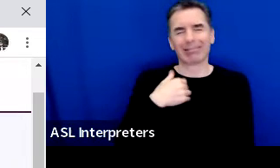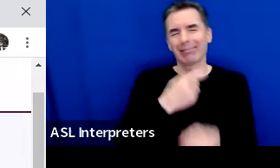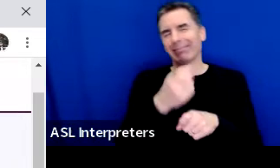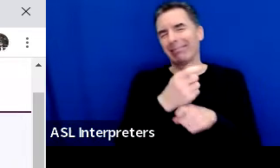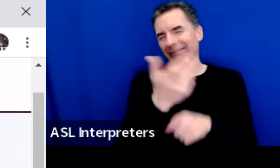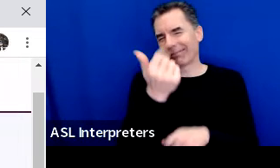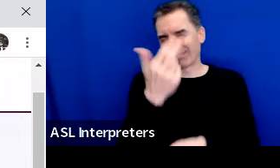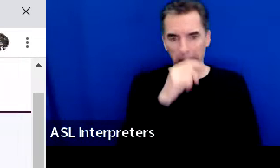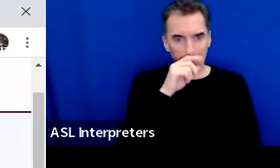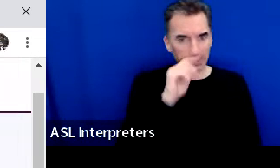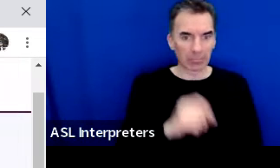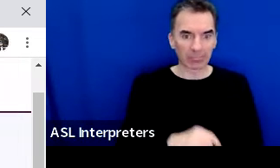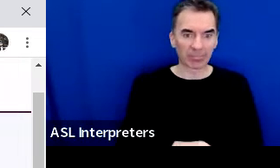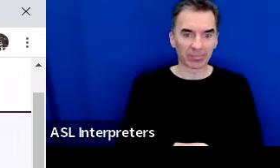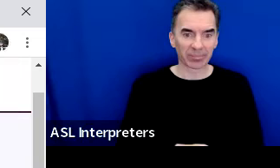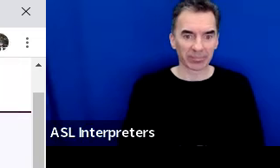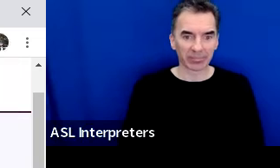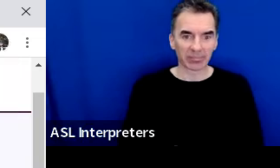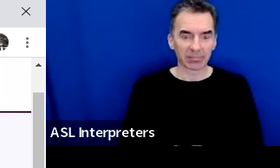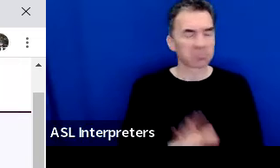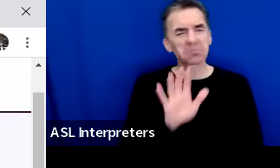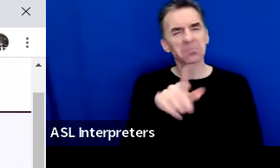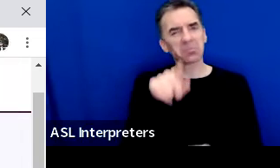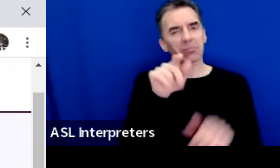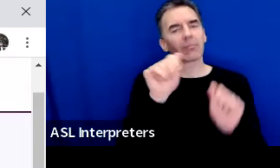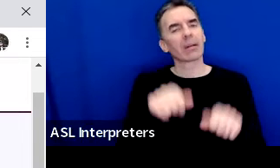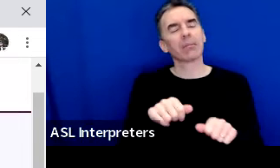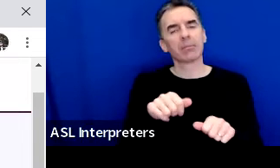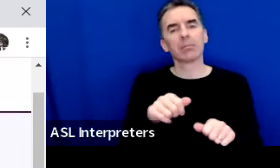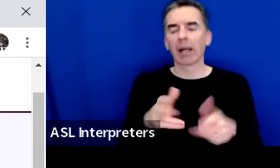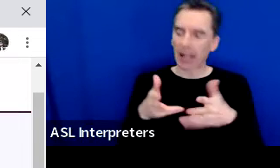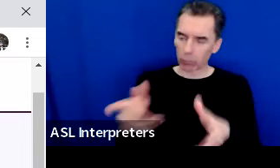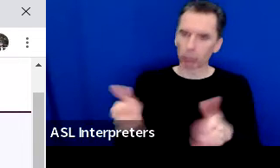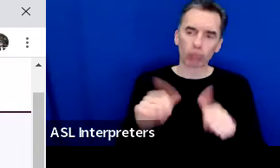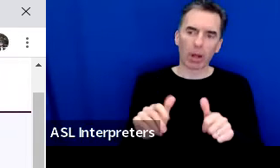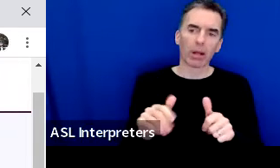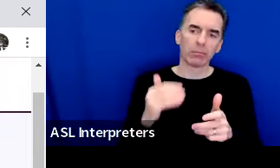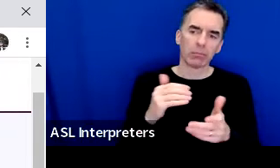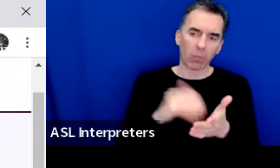that you can allow them to try a similar problem or not. OK, for example, for exams, they don't get to try to solve a problem.